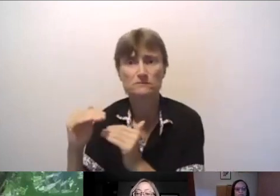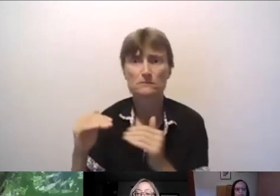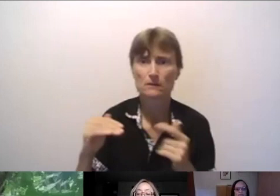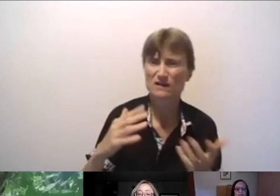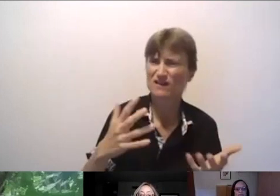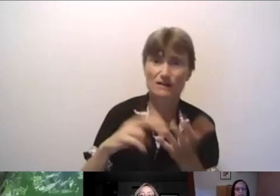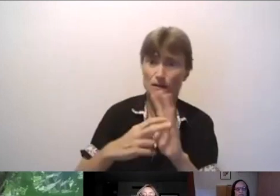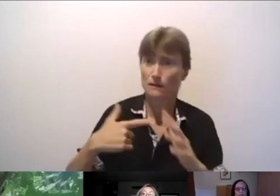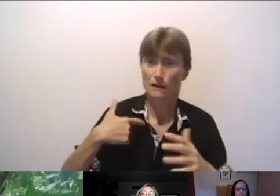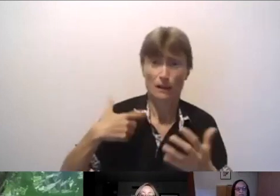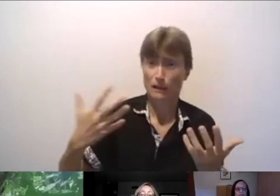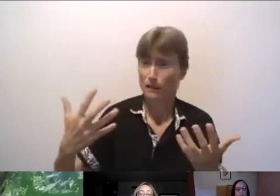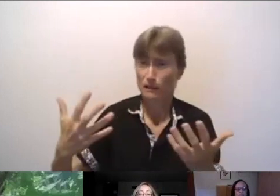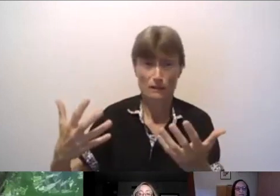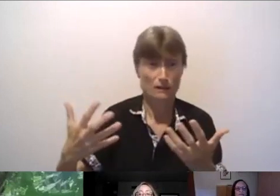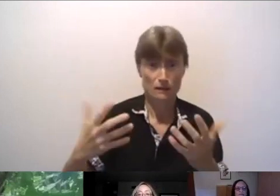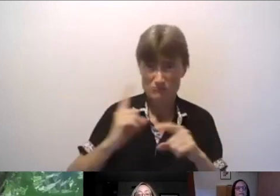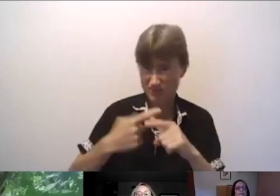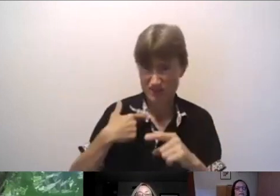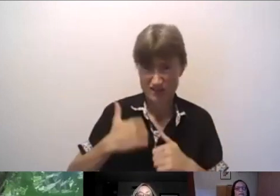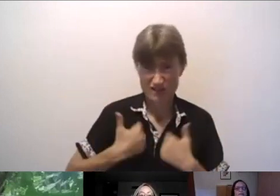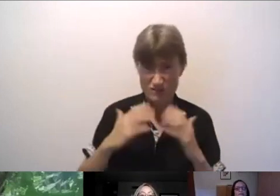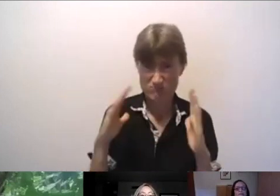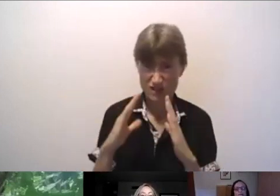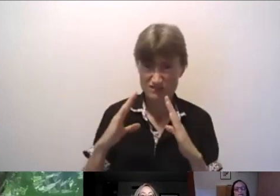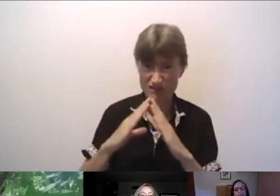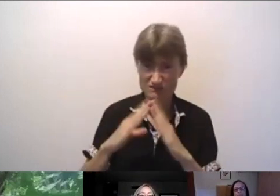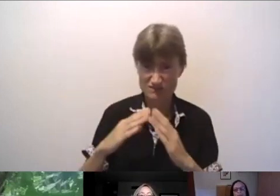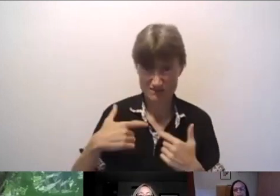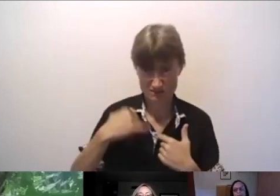in a small town deliver a minimum of 50 resumes and get